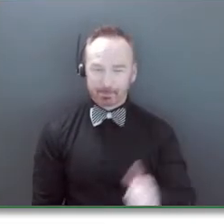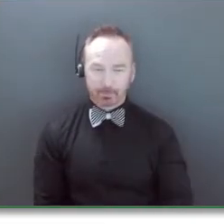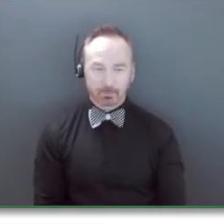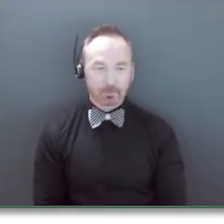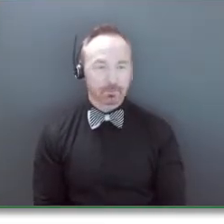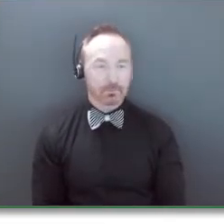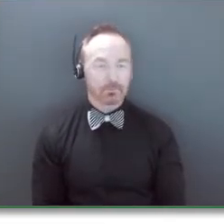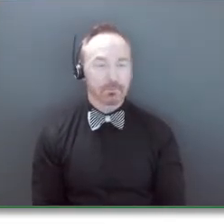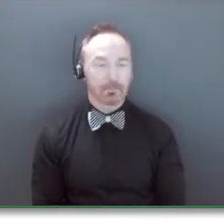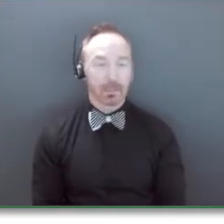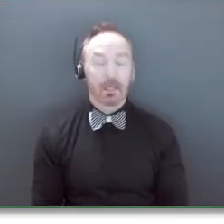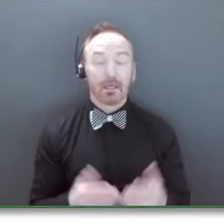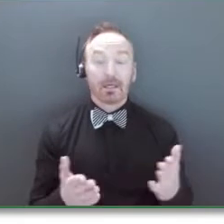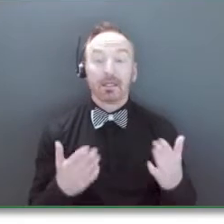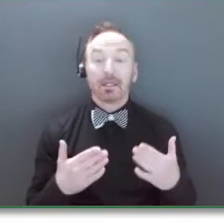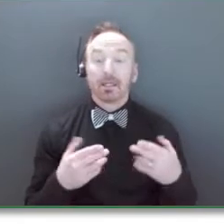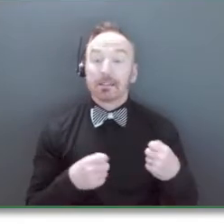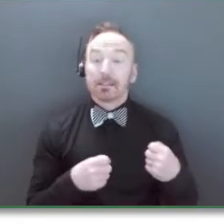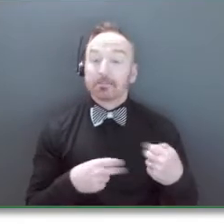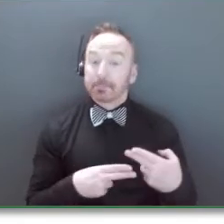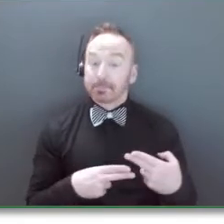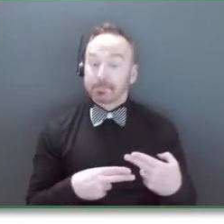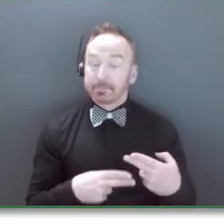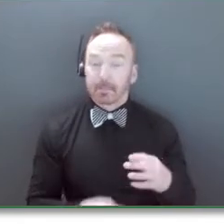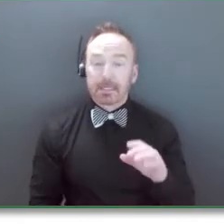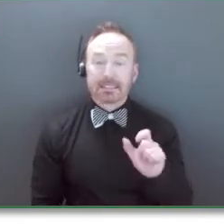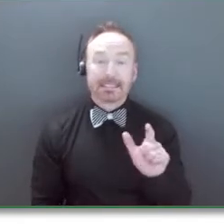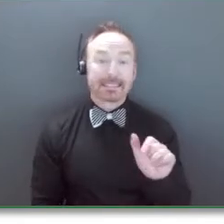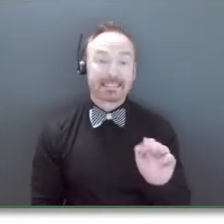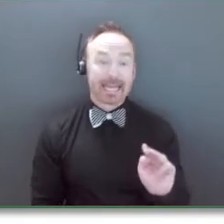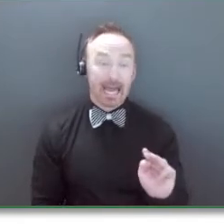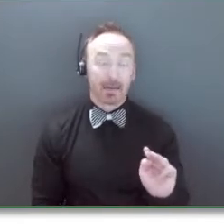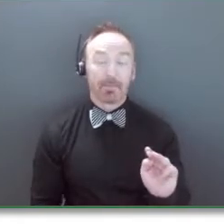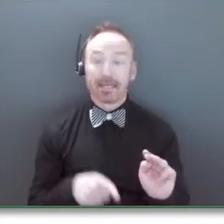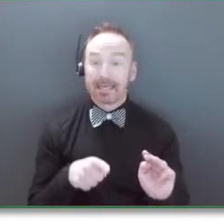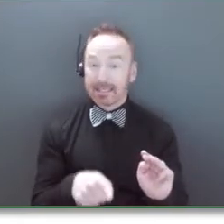Sam's visionary leadership and and